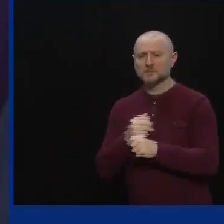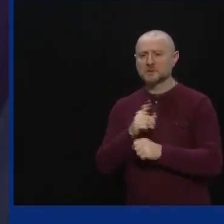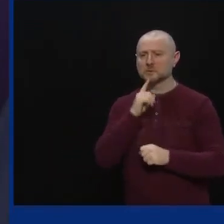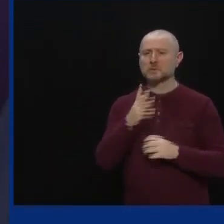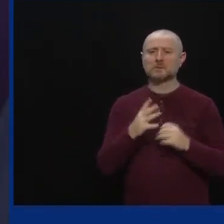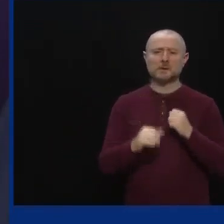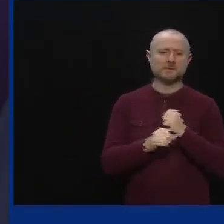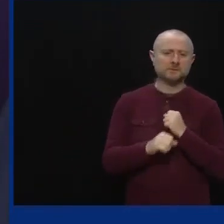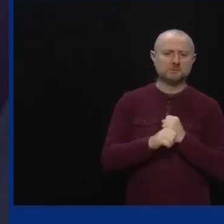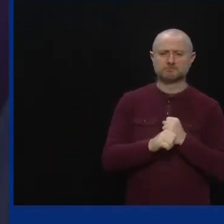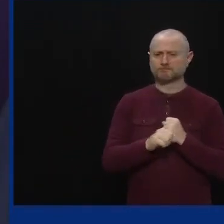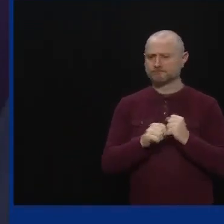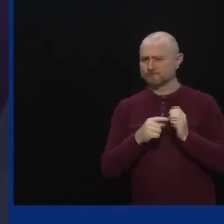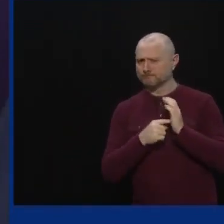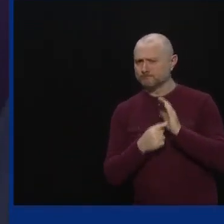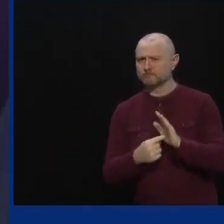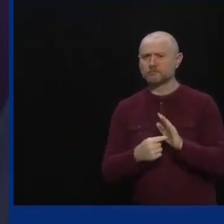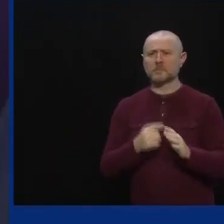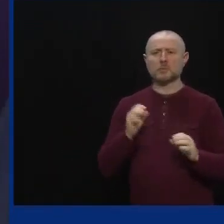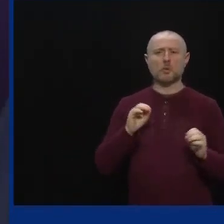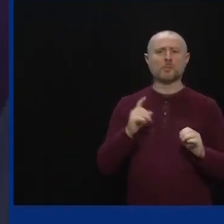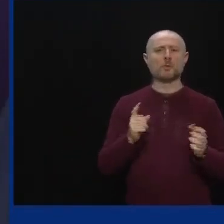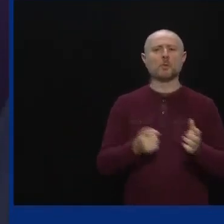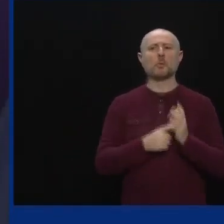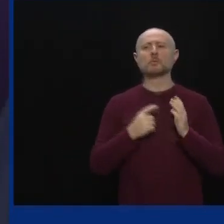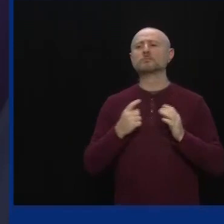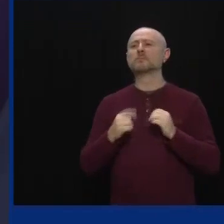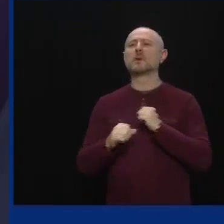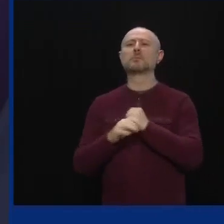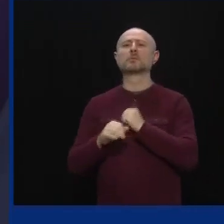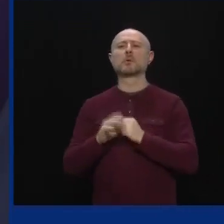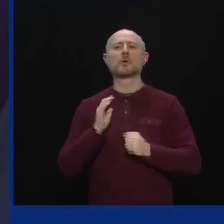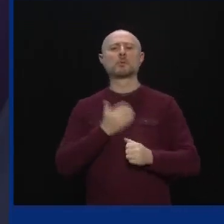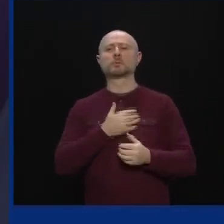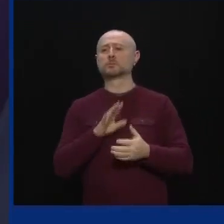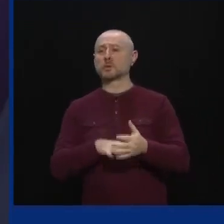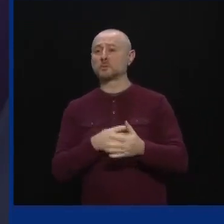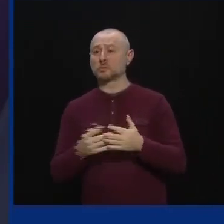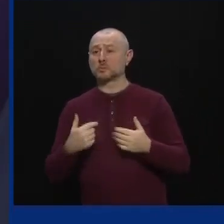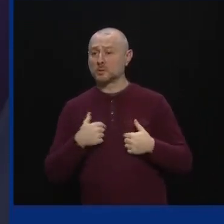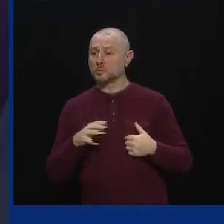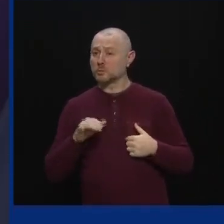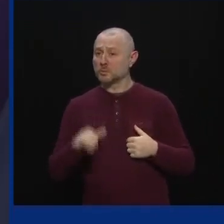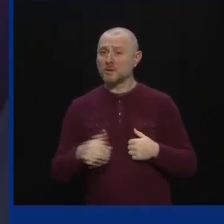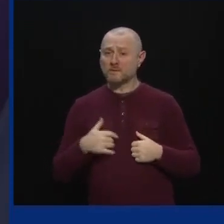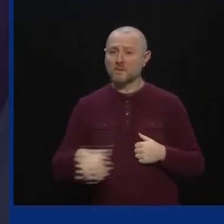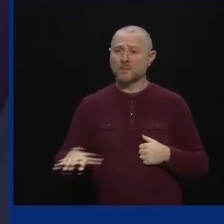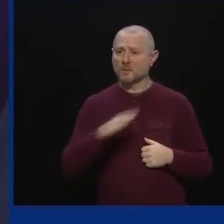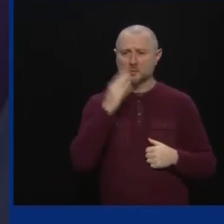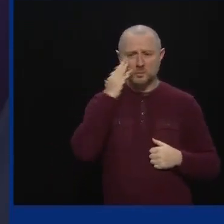THERE'S NO GRAY IN OUR LIVES. IT'S BLACK AND WHITE. ERR ON THE SIDE OF PUTTING